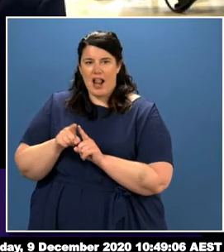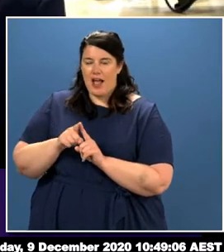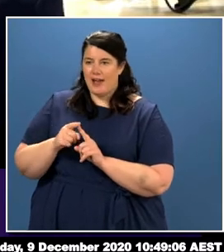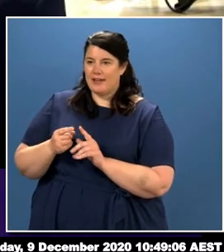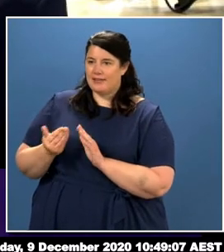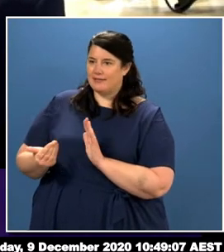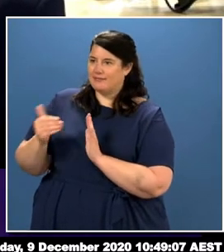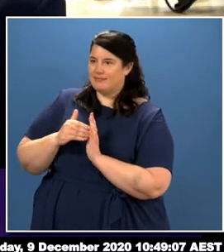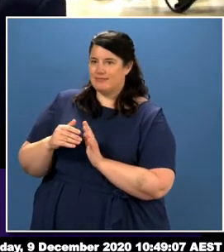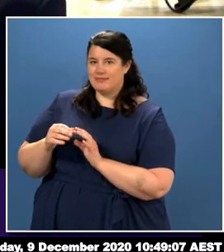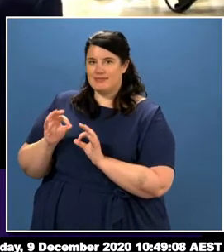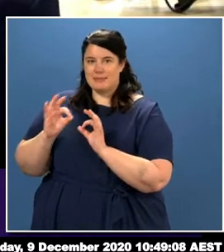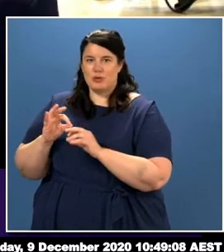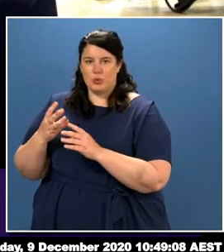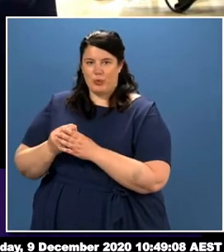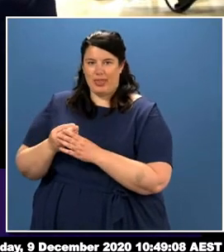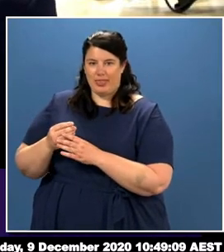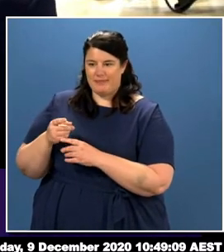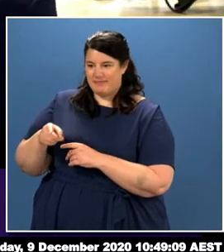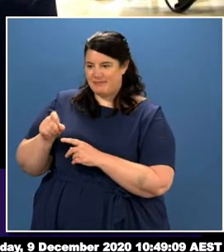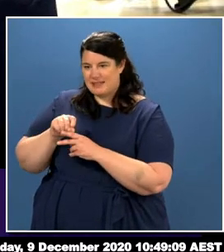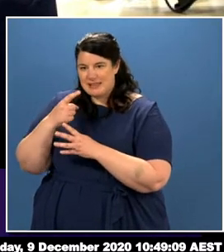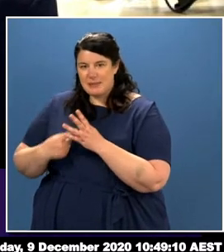That is what you are trying to portray in your blog, as I understand.